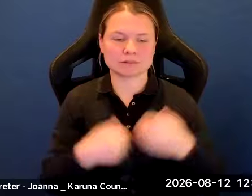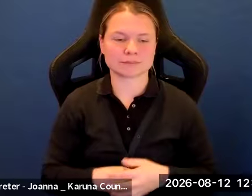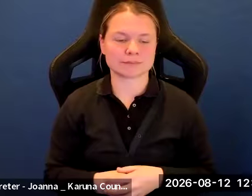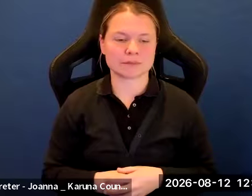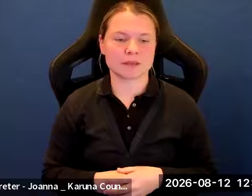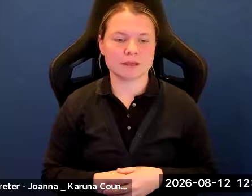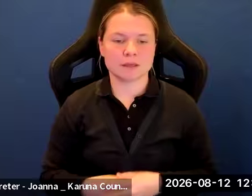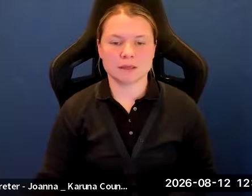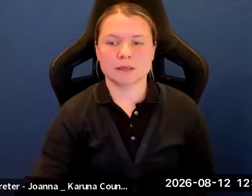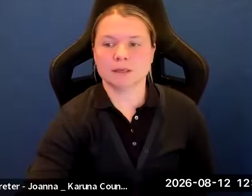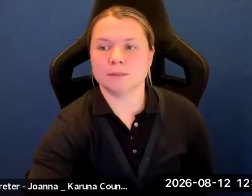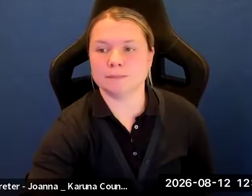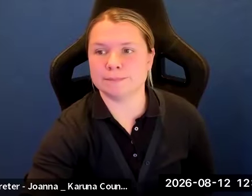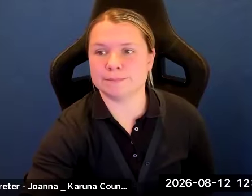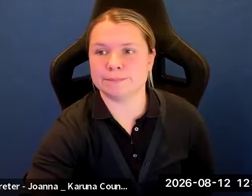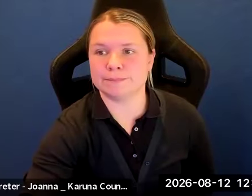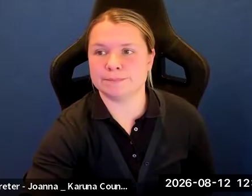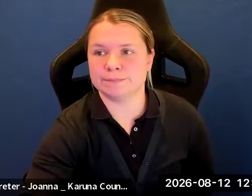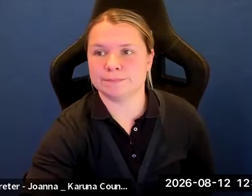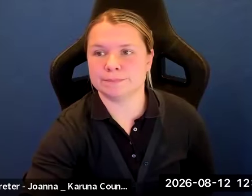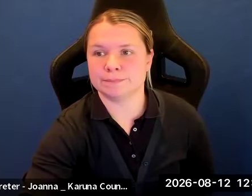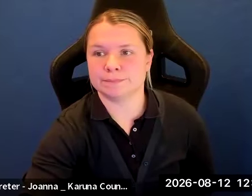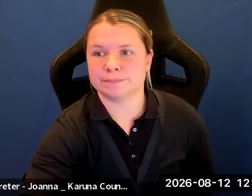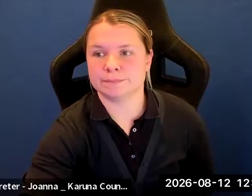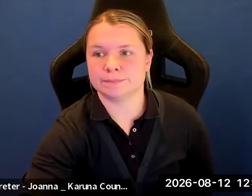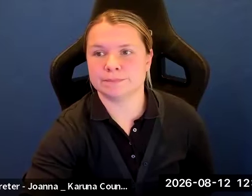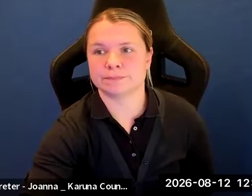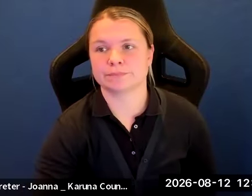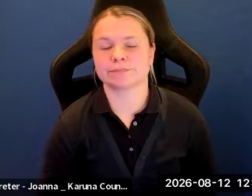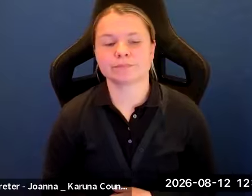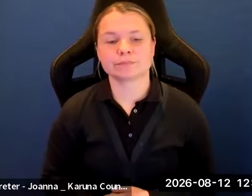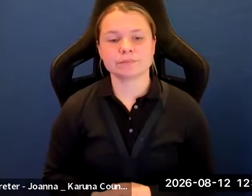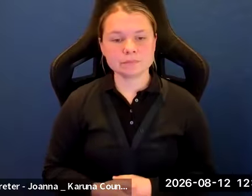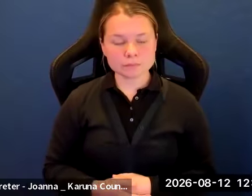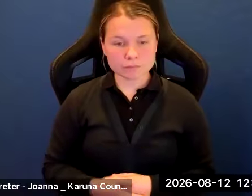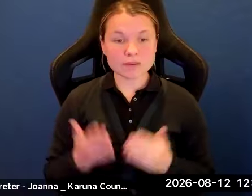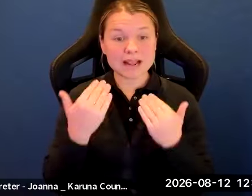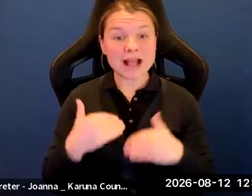cipient and the body accountable for the funding. So they need to be separate.